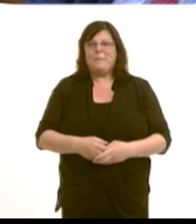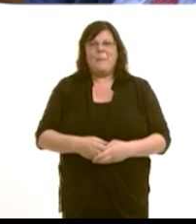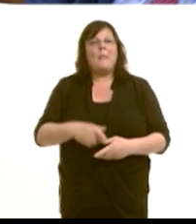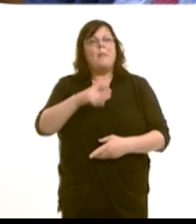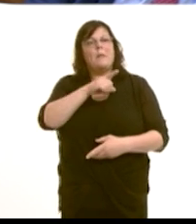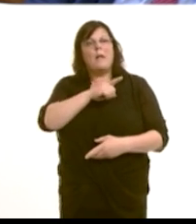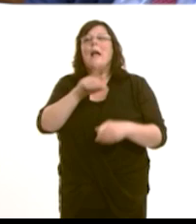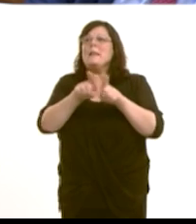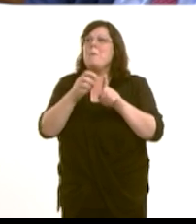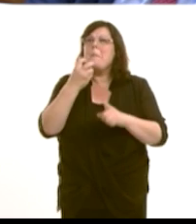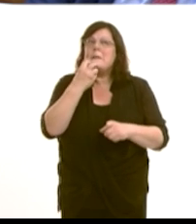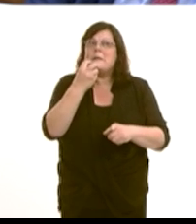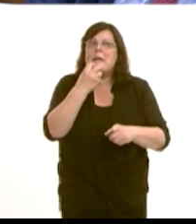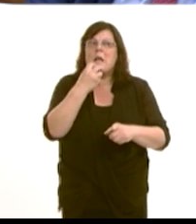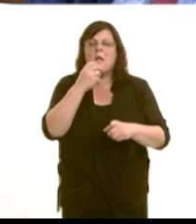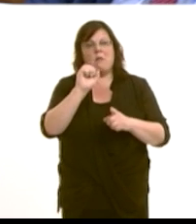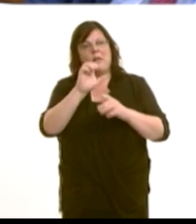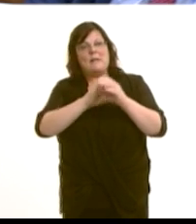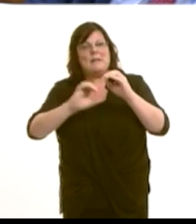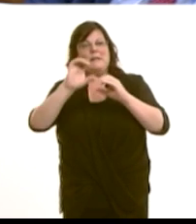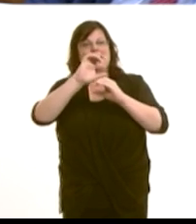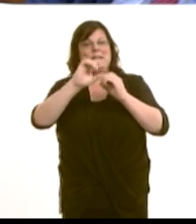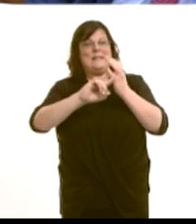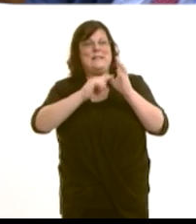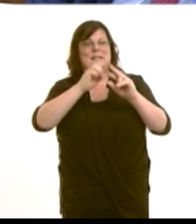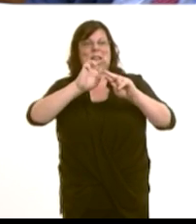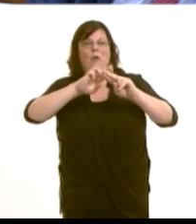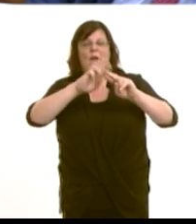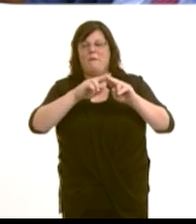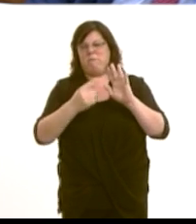course, steel as well: the steel tariffs would be even higheróitís vitally important that,